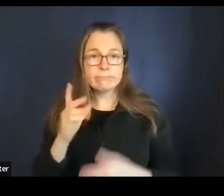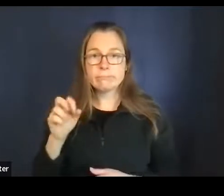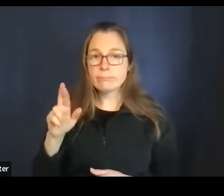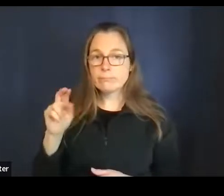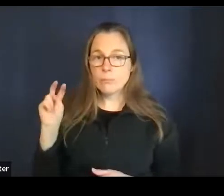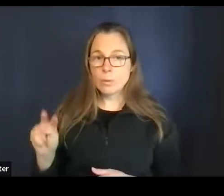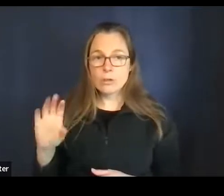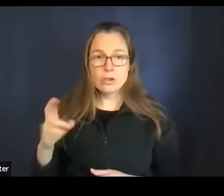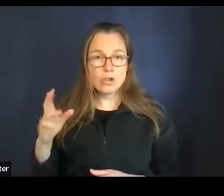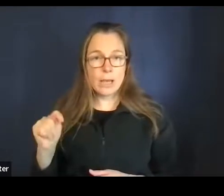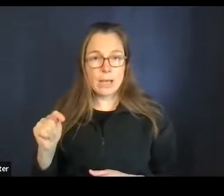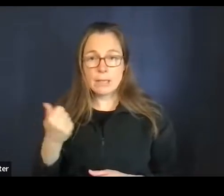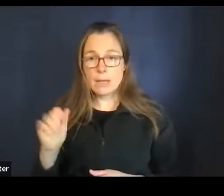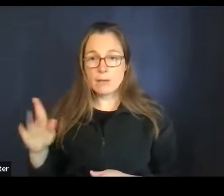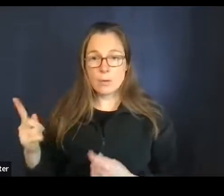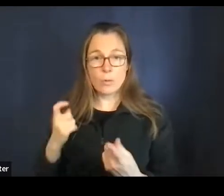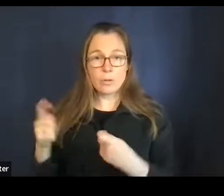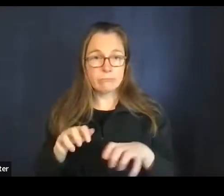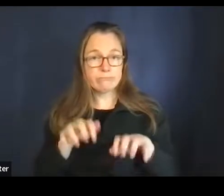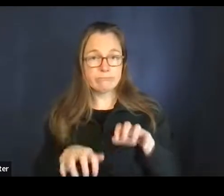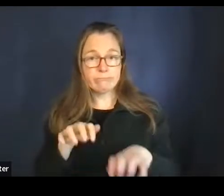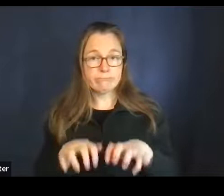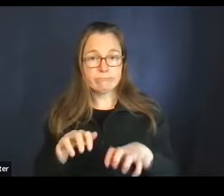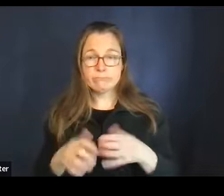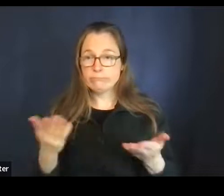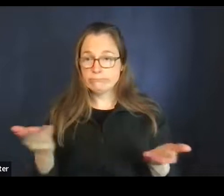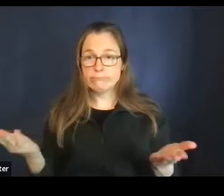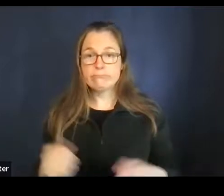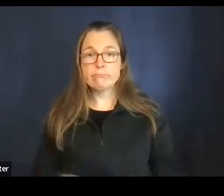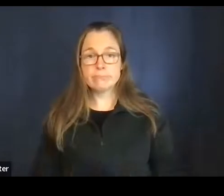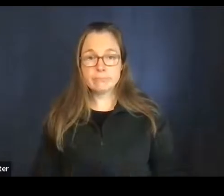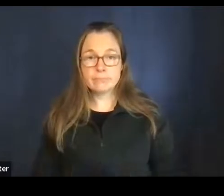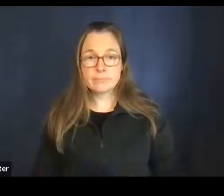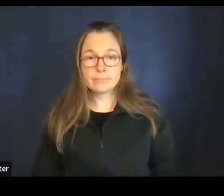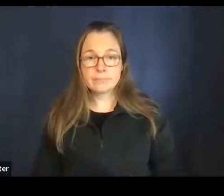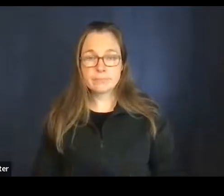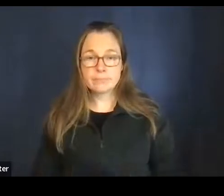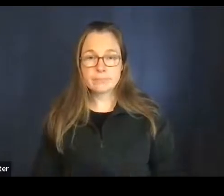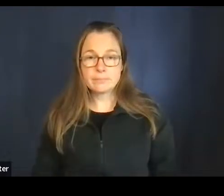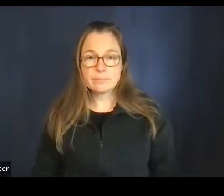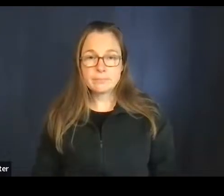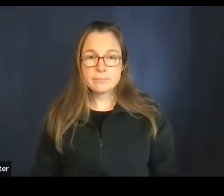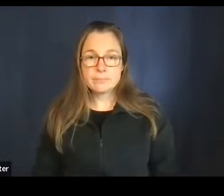if we have other questions that come in that way and if there any of the questions are actually difficult,